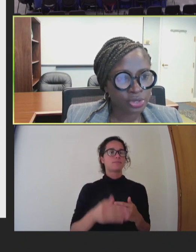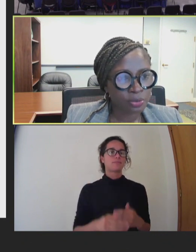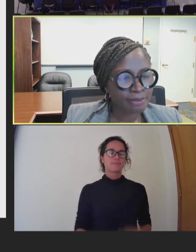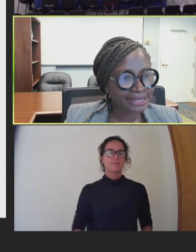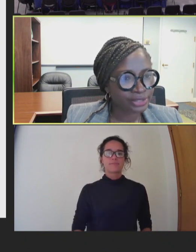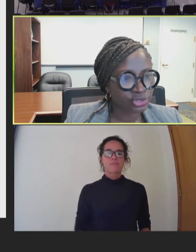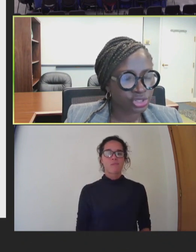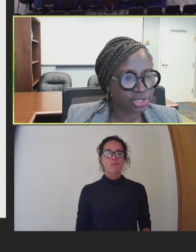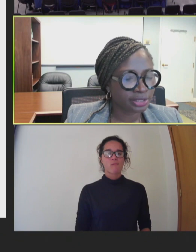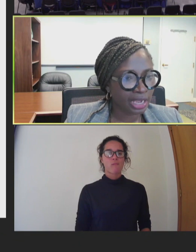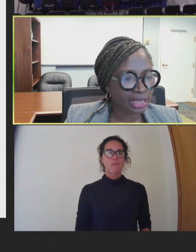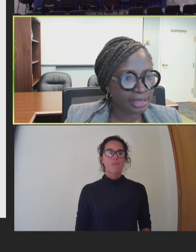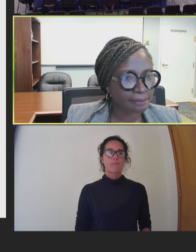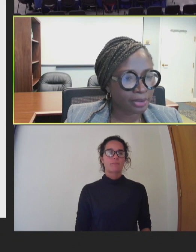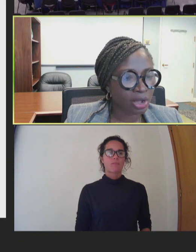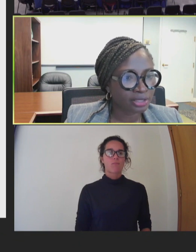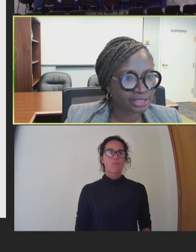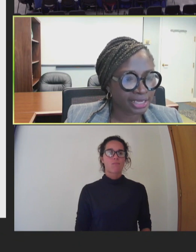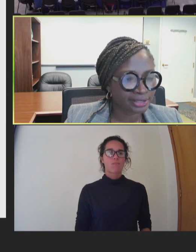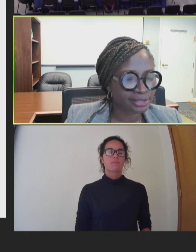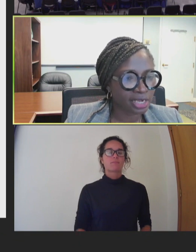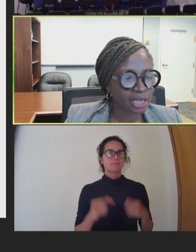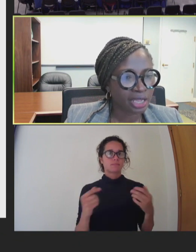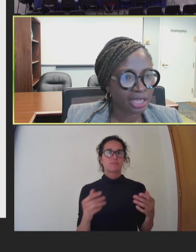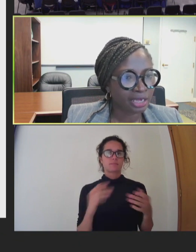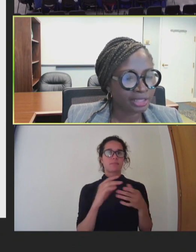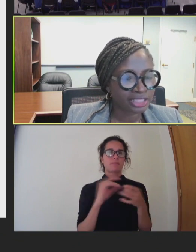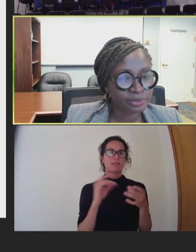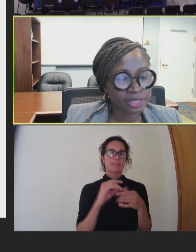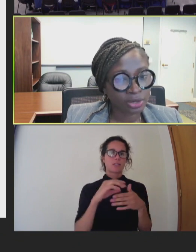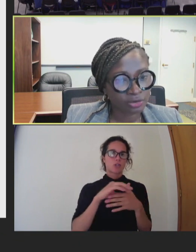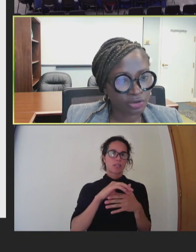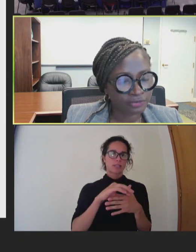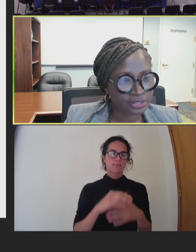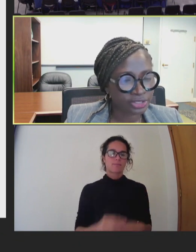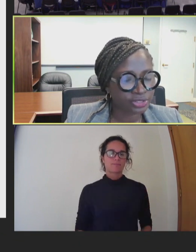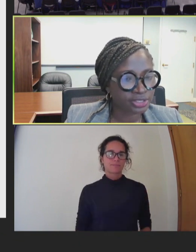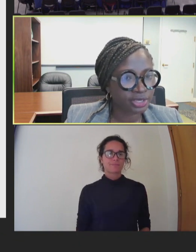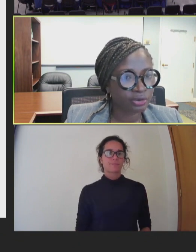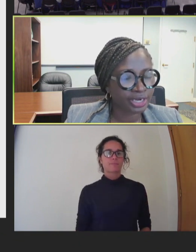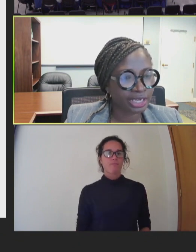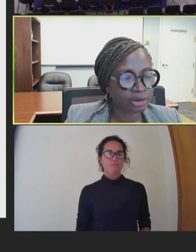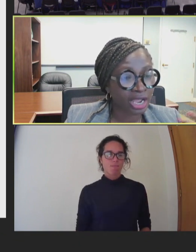So, messaging context, there's been a lot of conversation today already around,